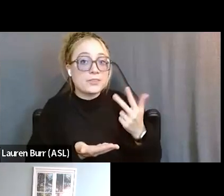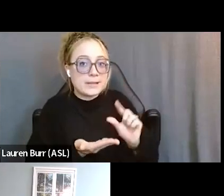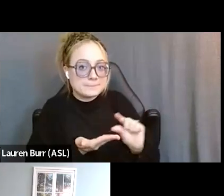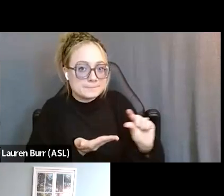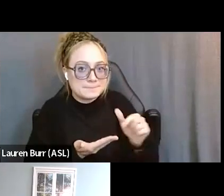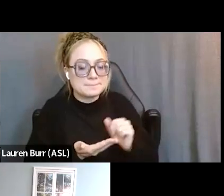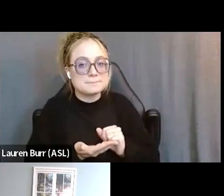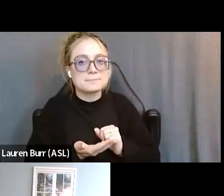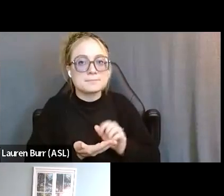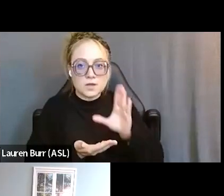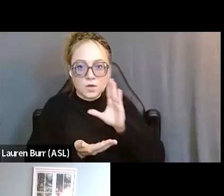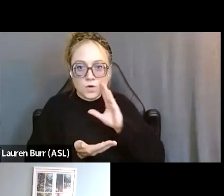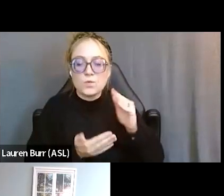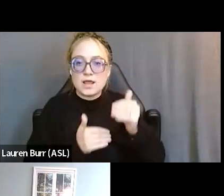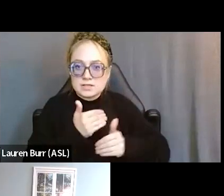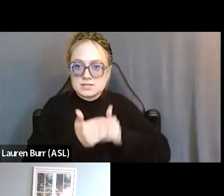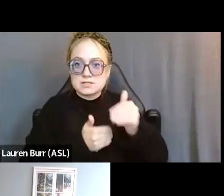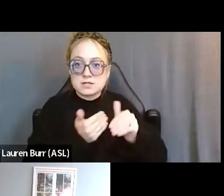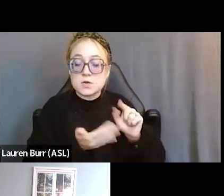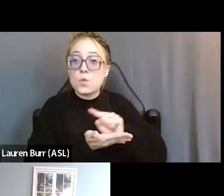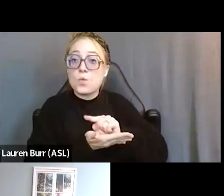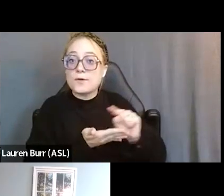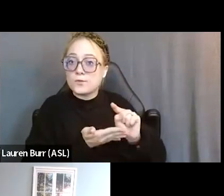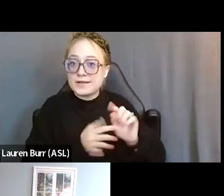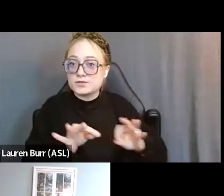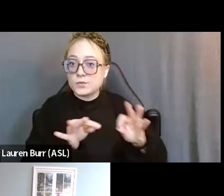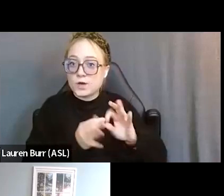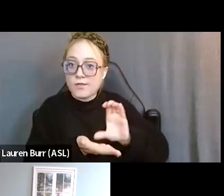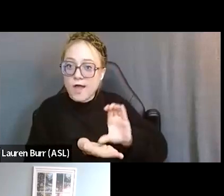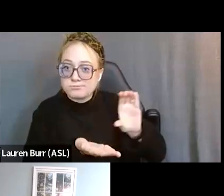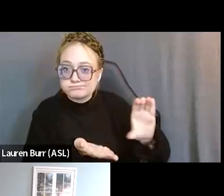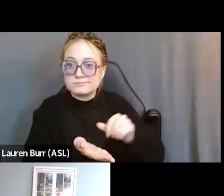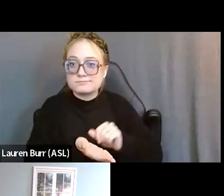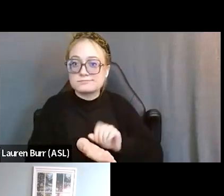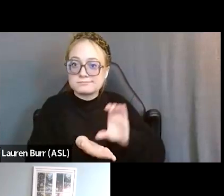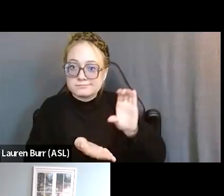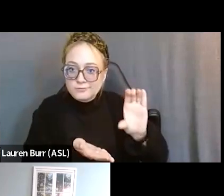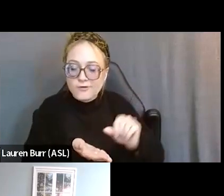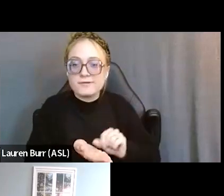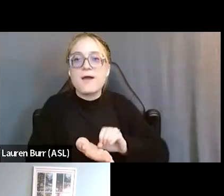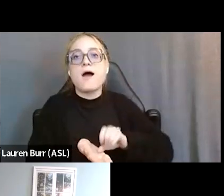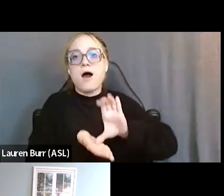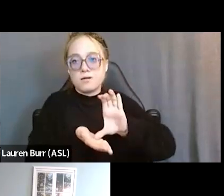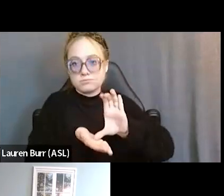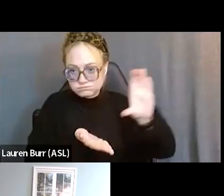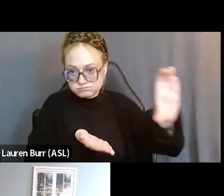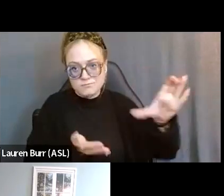at a time to one month at a time to filling the medications by yourself. And so it's a step-wise approach to like more